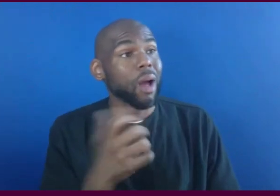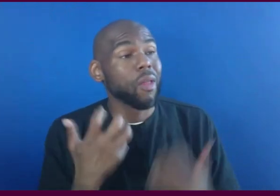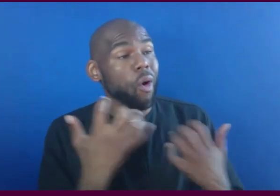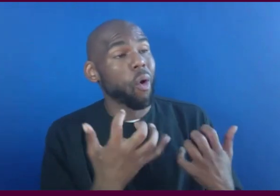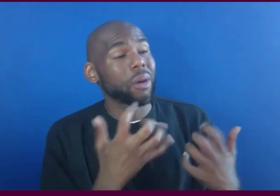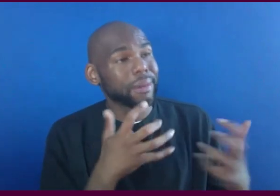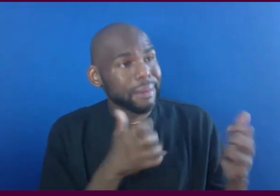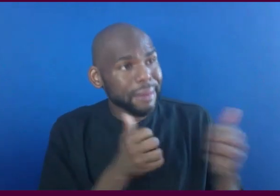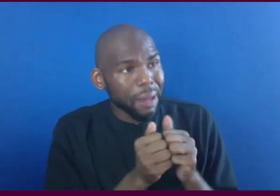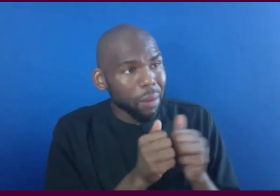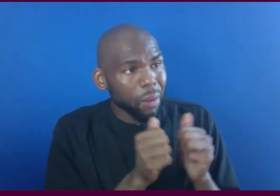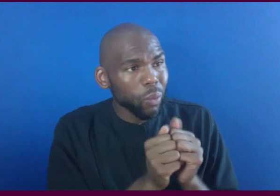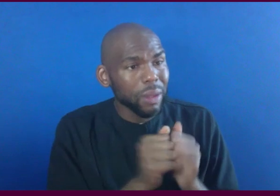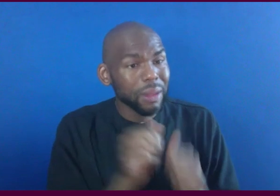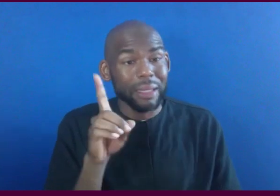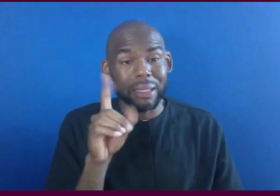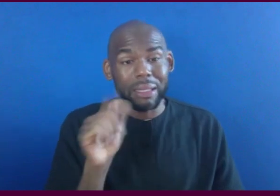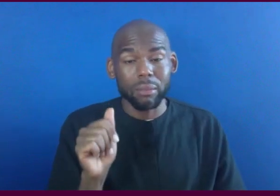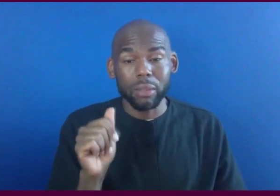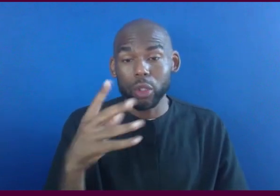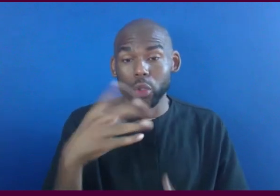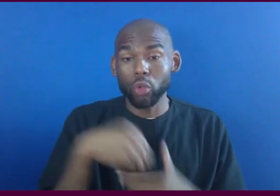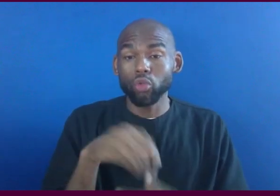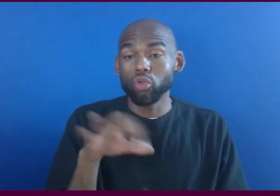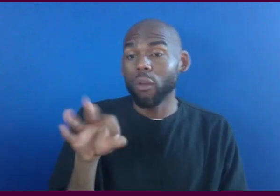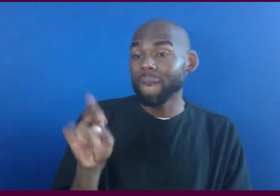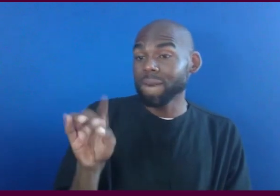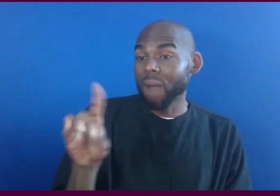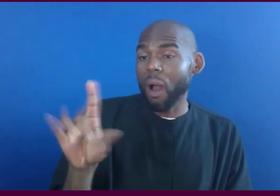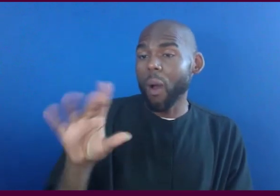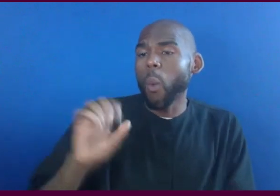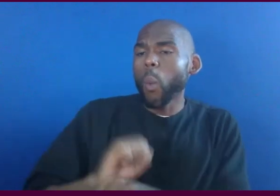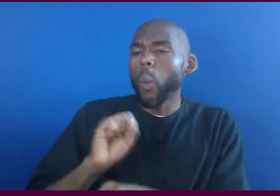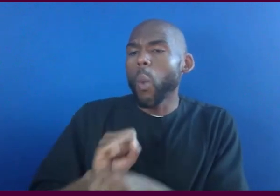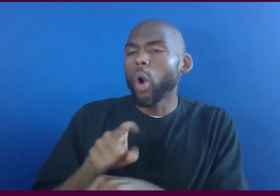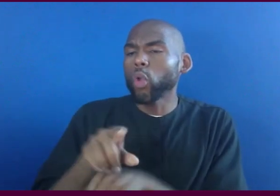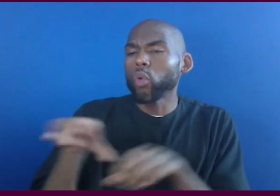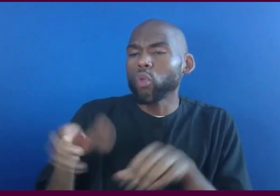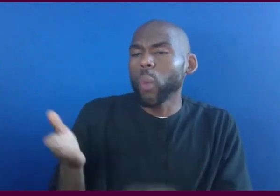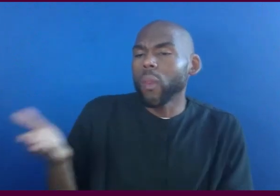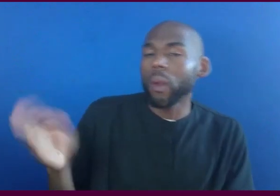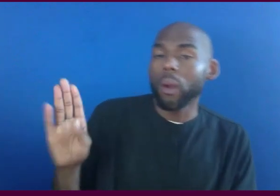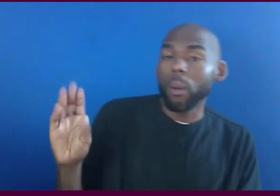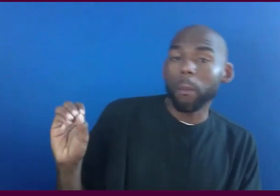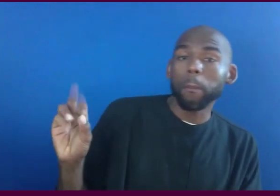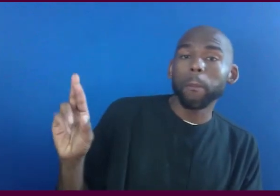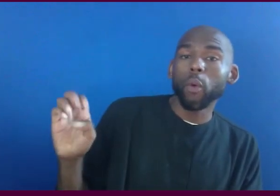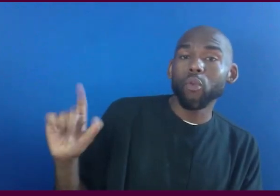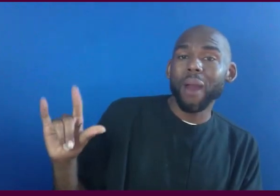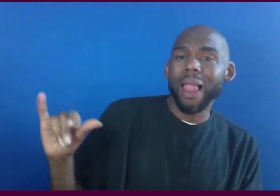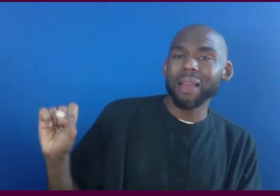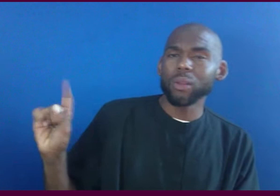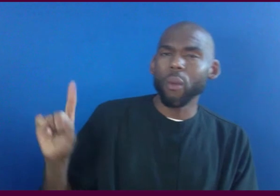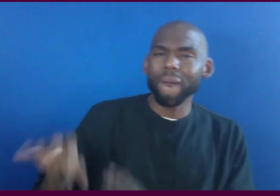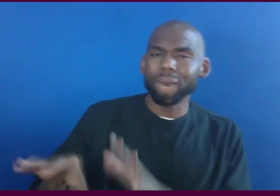Where can our audience keep up with the Disability Inclusion Fund work that you're doing at Borealis? Where can they find more information?